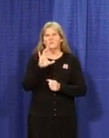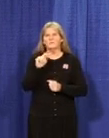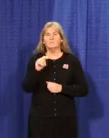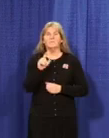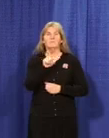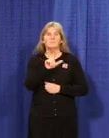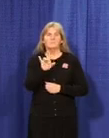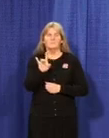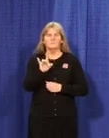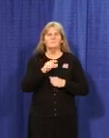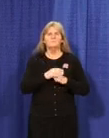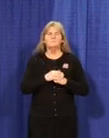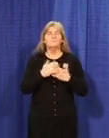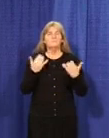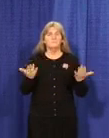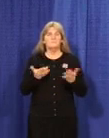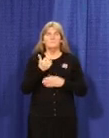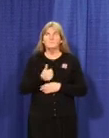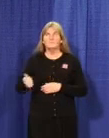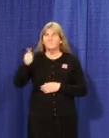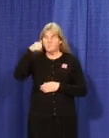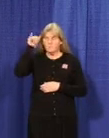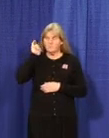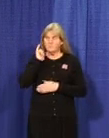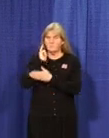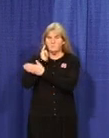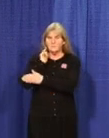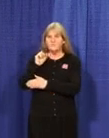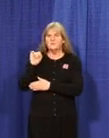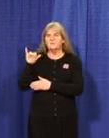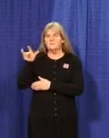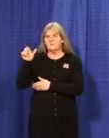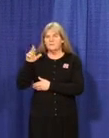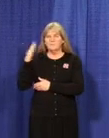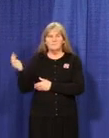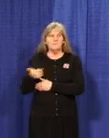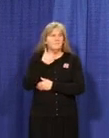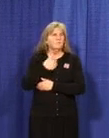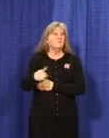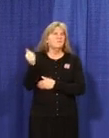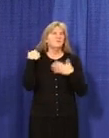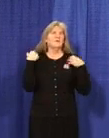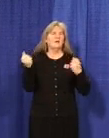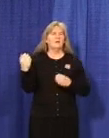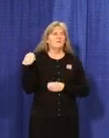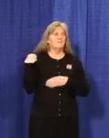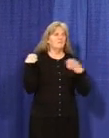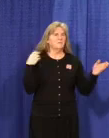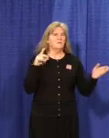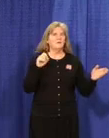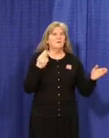originates. We're joined by the owner both Sandy Silver and the Yukon's Chief Medical Officer of health Dr Brendan Hanley.